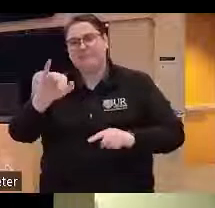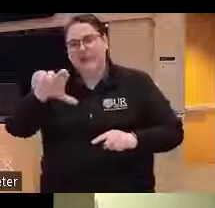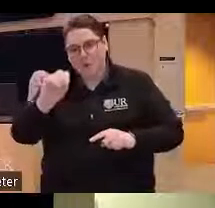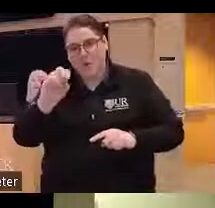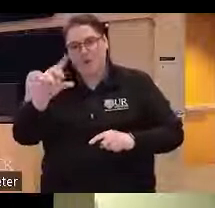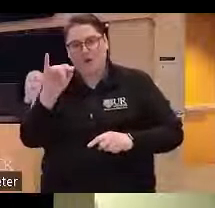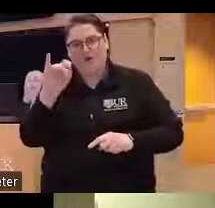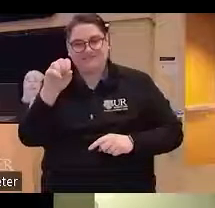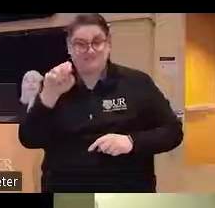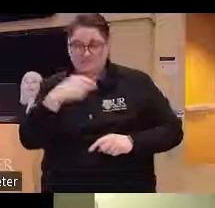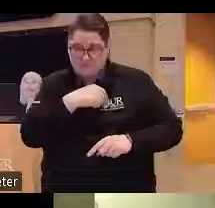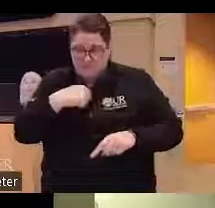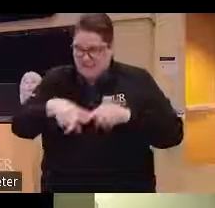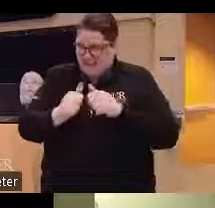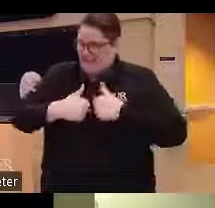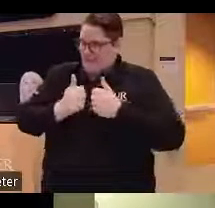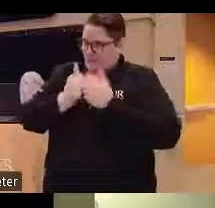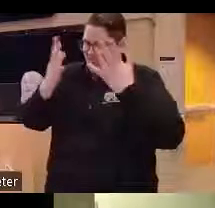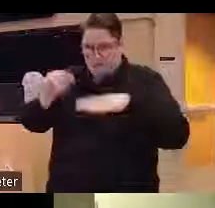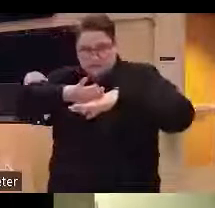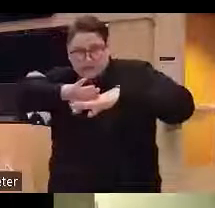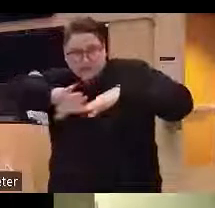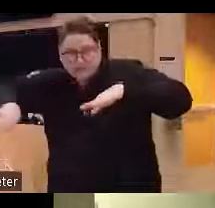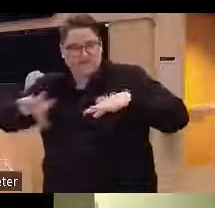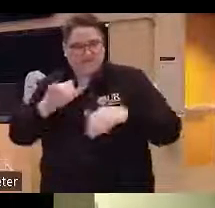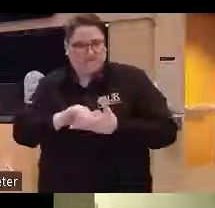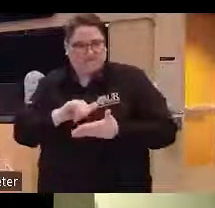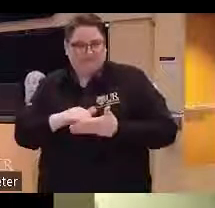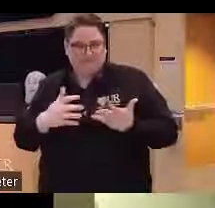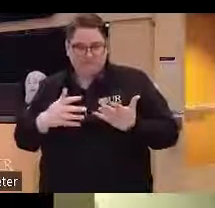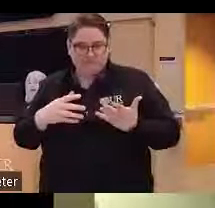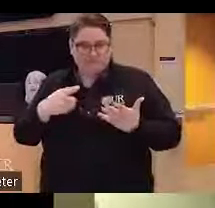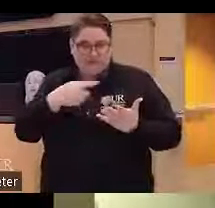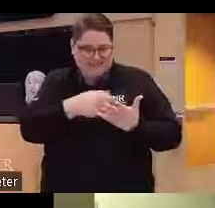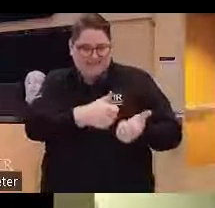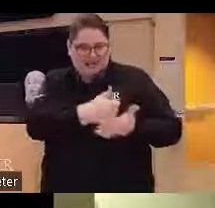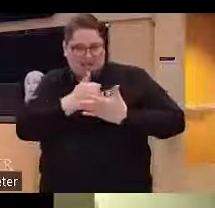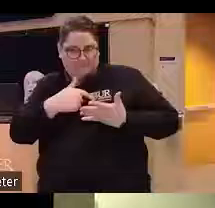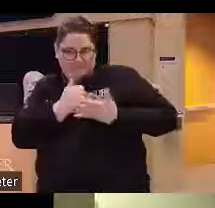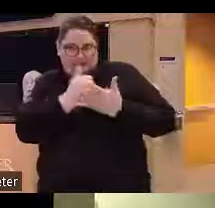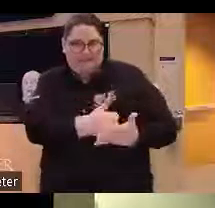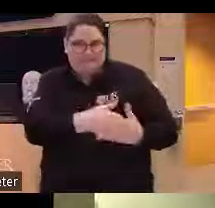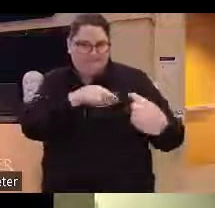can't live without these microorganisms they are true symbiance of the human um they can